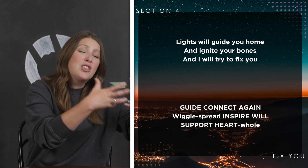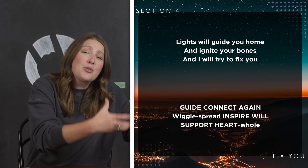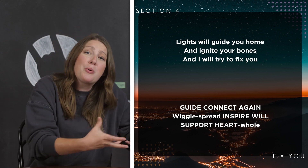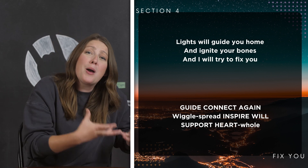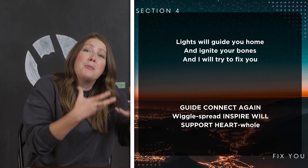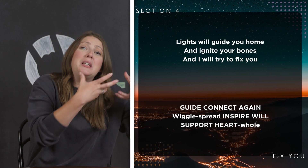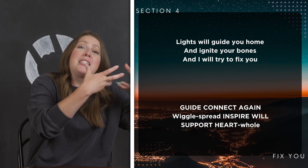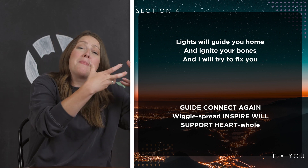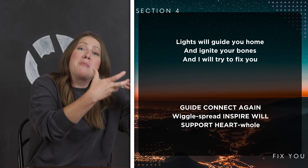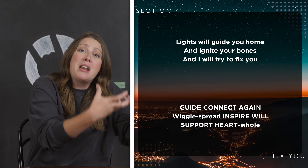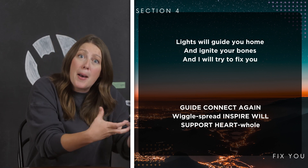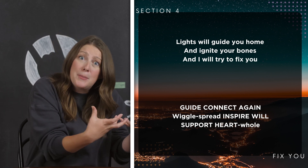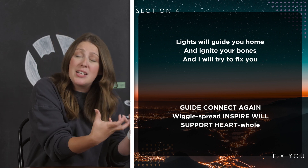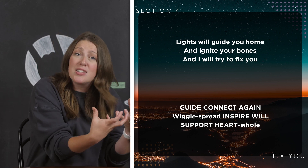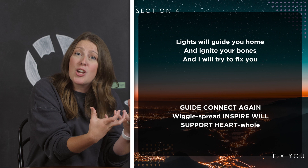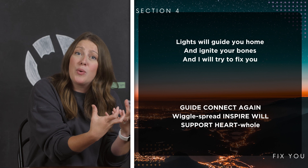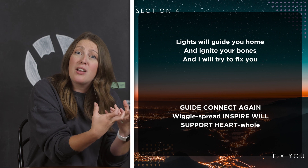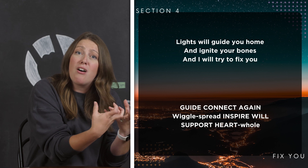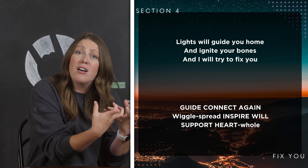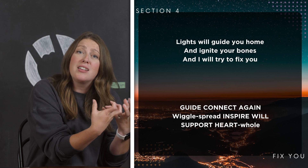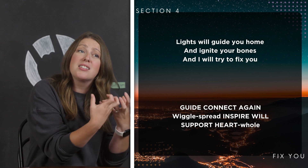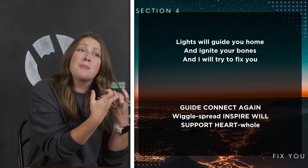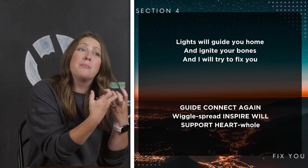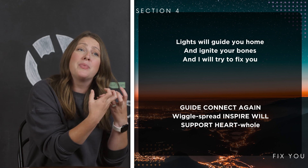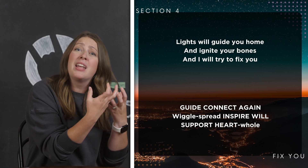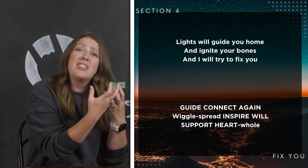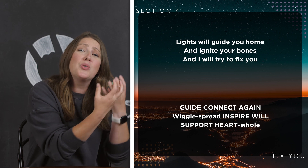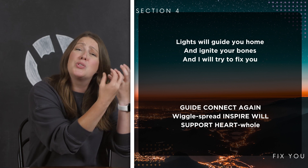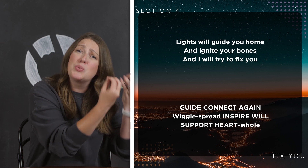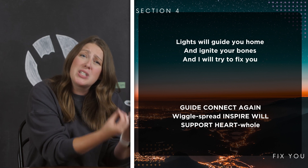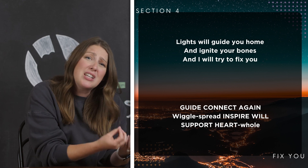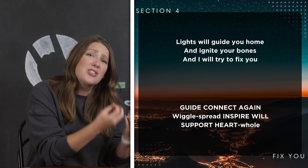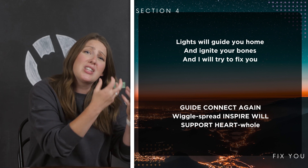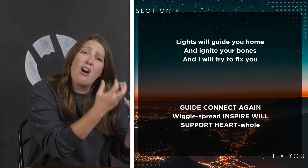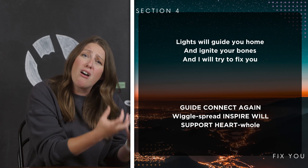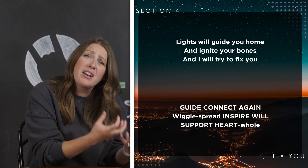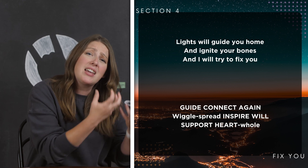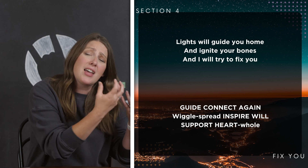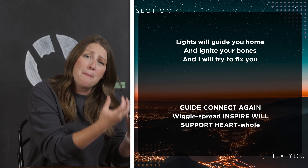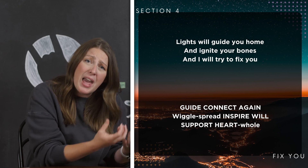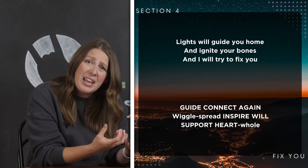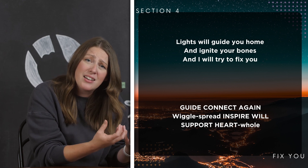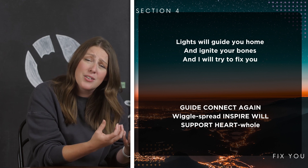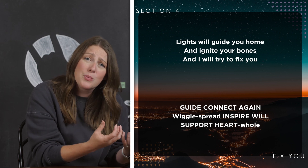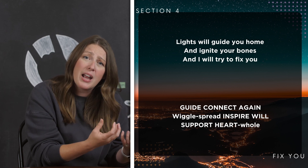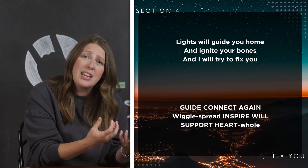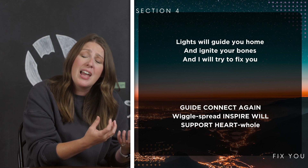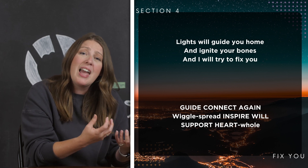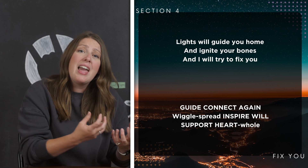There's probably some numbness going on in some. Those. Those tears, the heartache, that pain. Right.